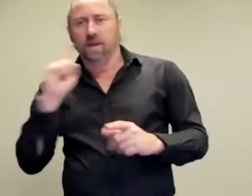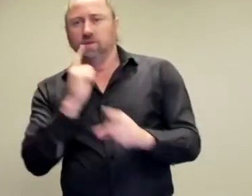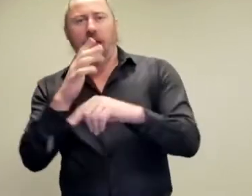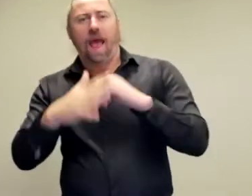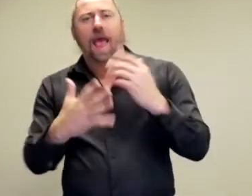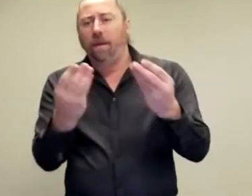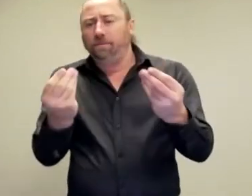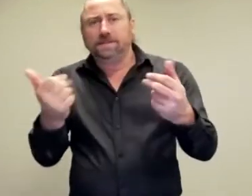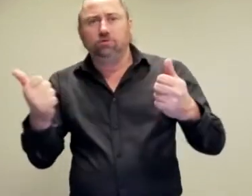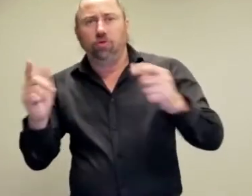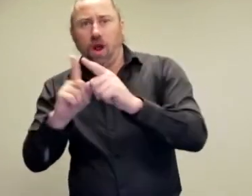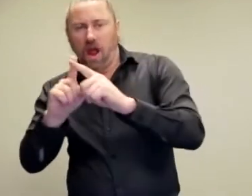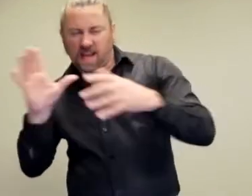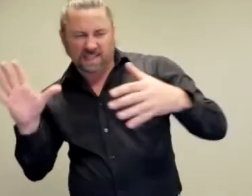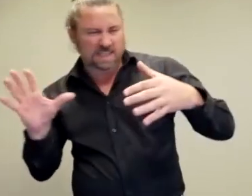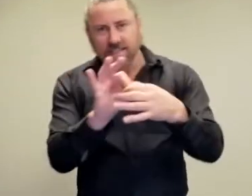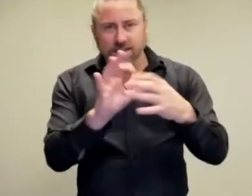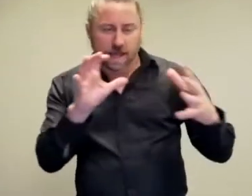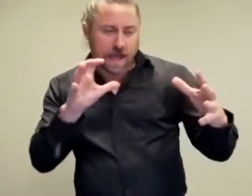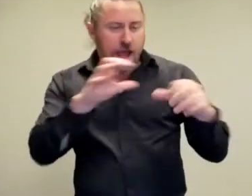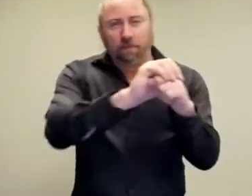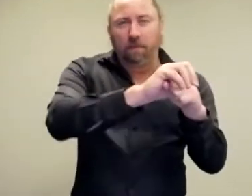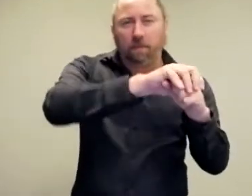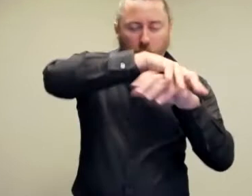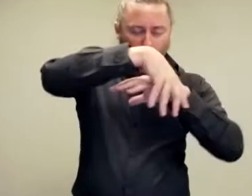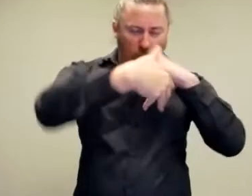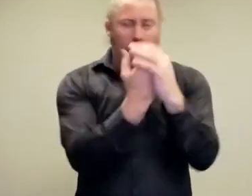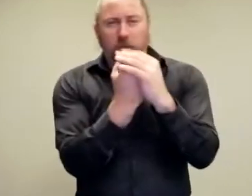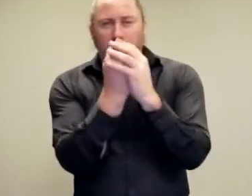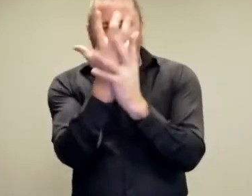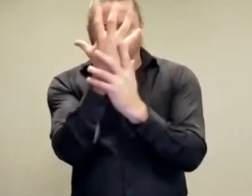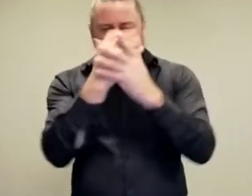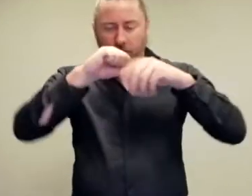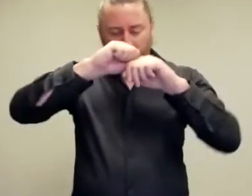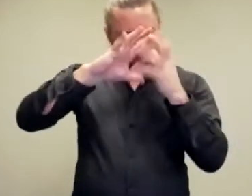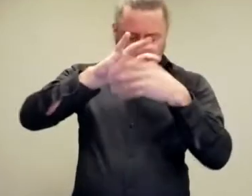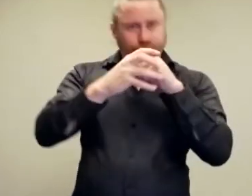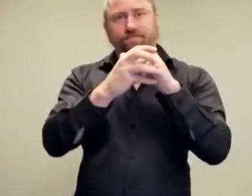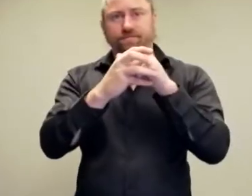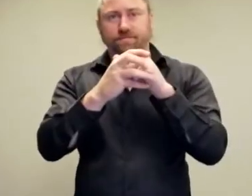attract, seize, destroy, devour, consume one another and emerge.